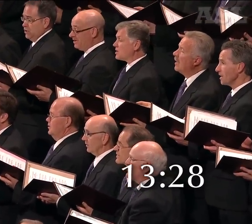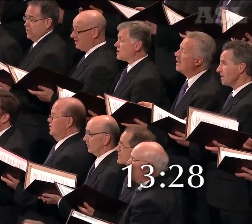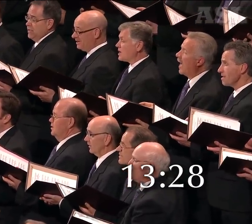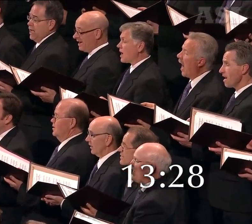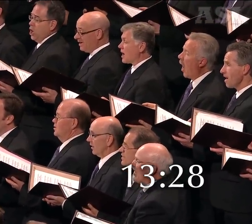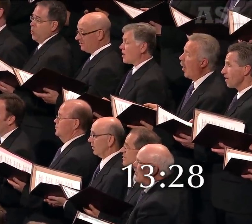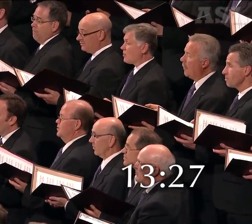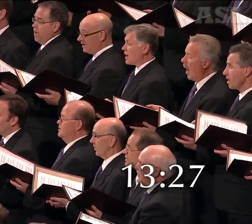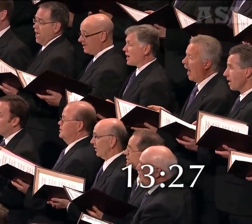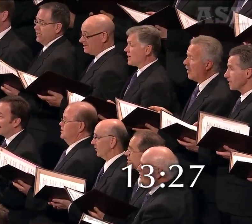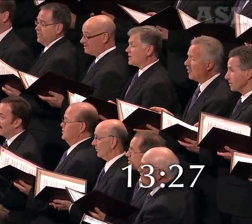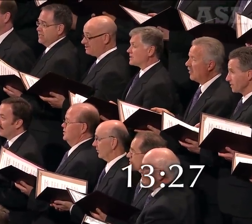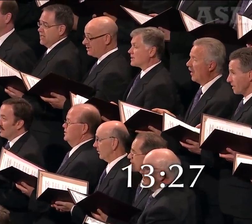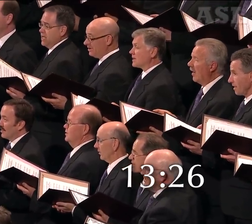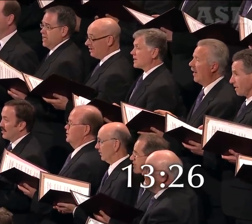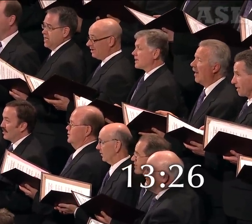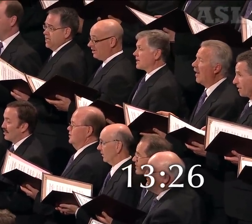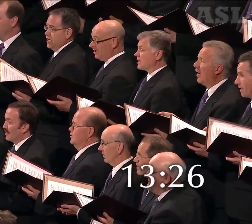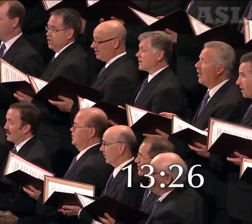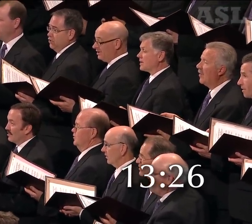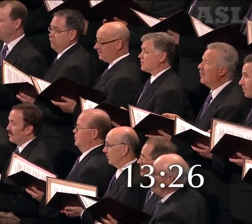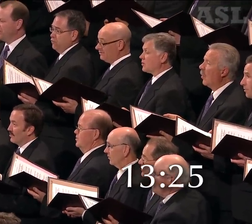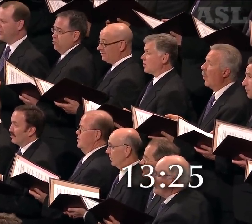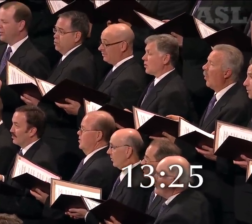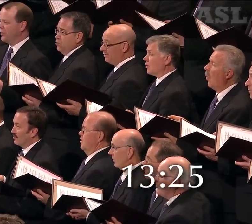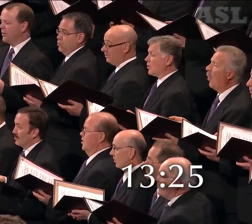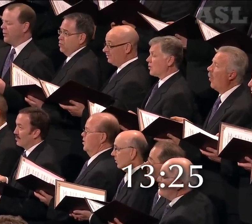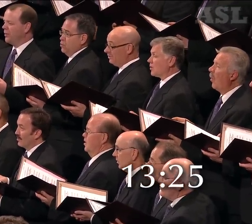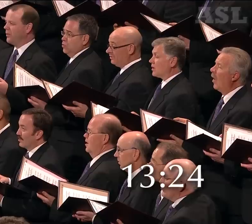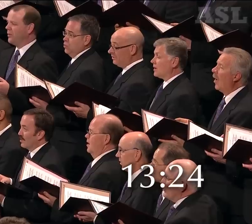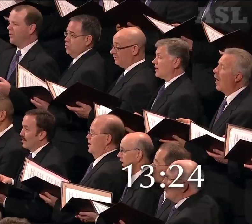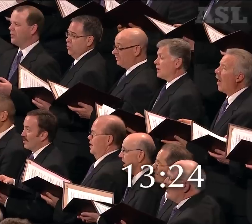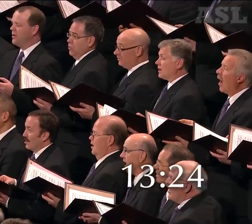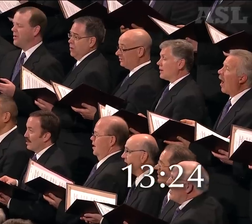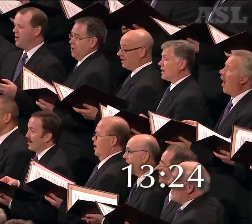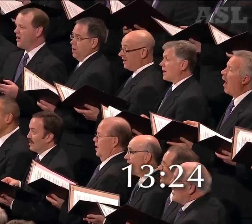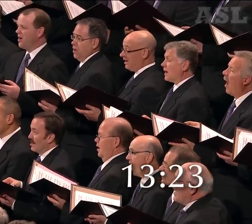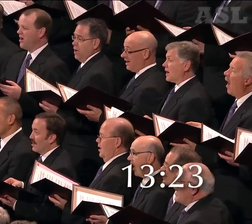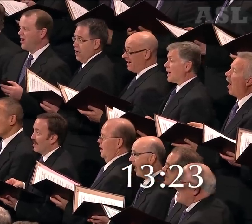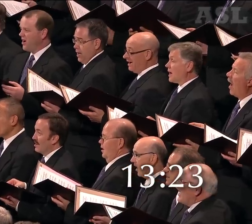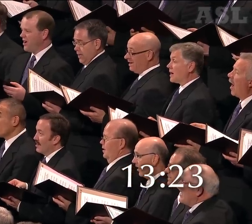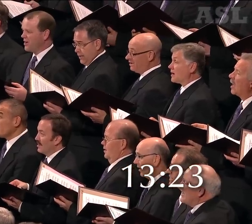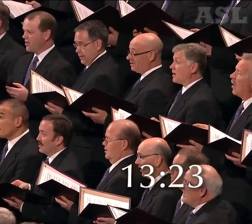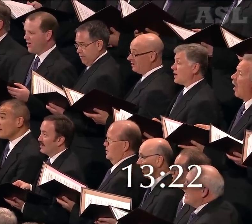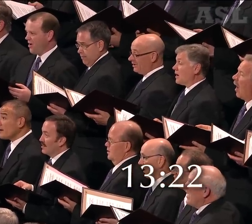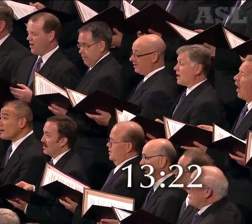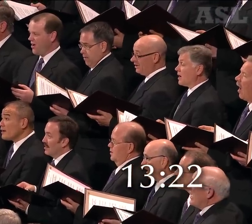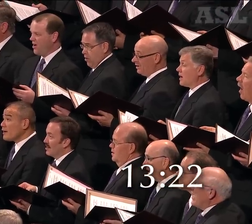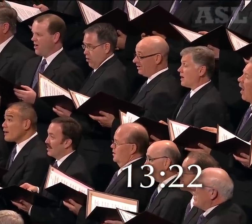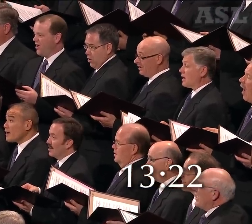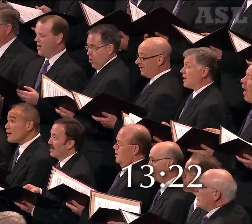THIS IS THE ENGLISH CLOSED CAPTION CHANNEL OF THE CHURCH OF JESUS CHRIST OF LATTER-DAY SAINTS.